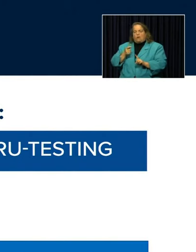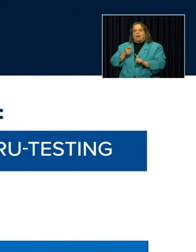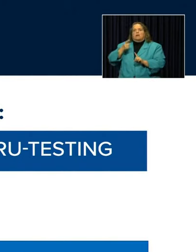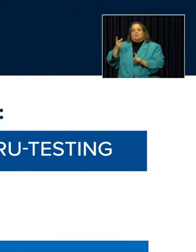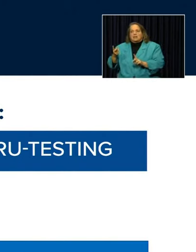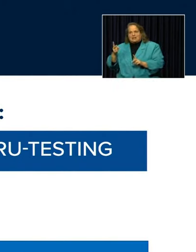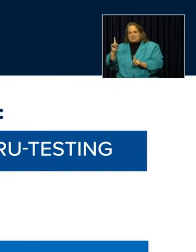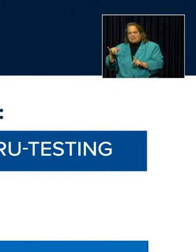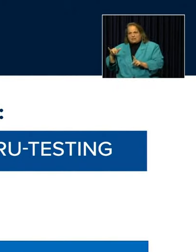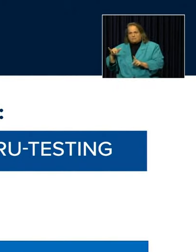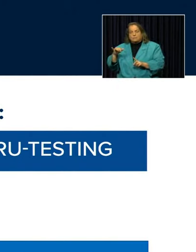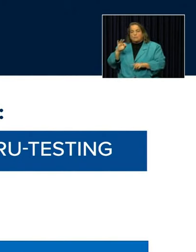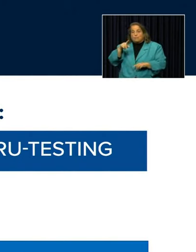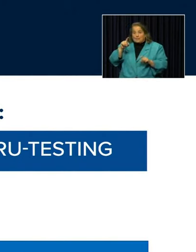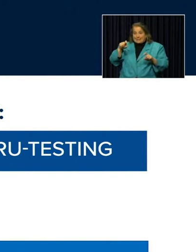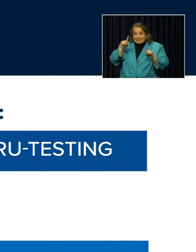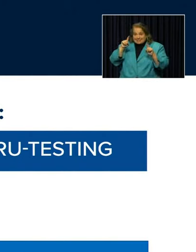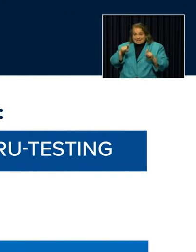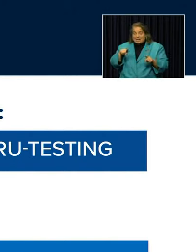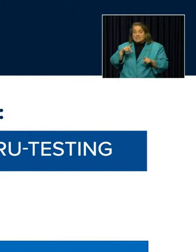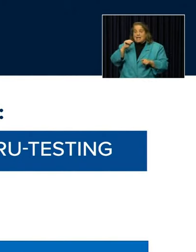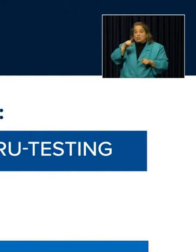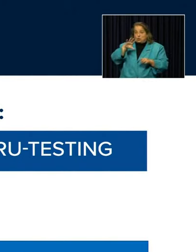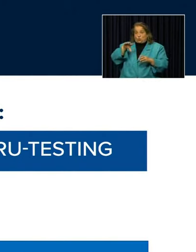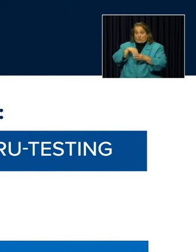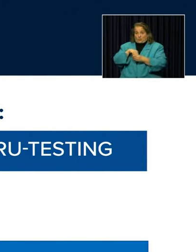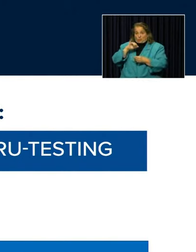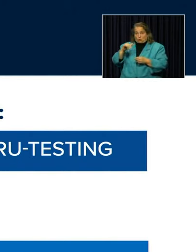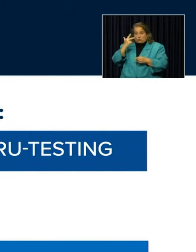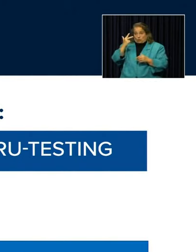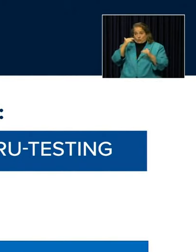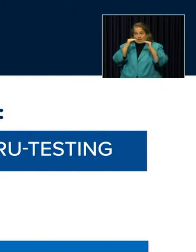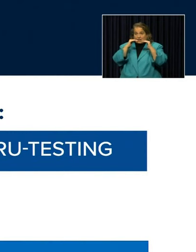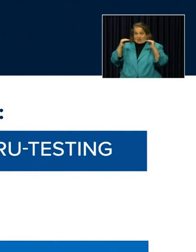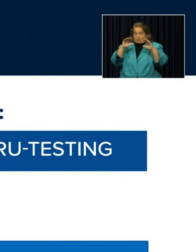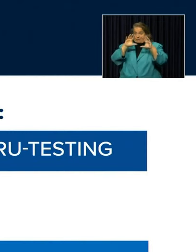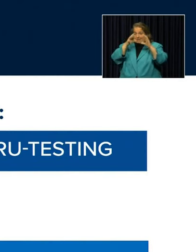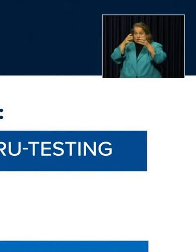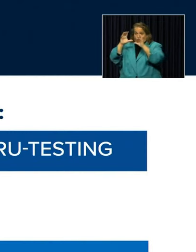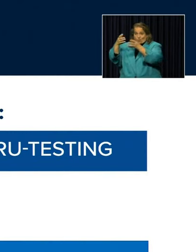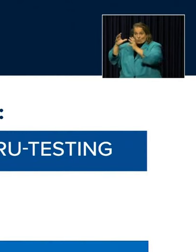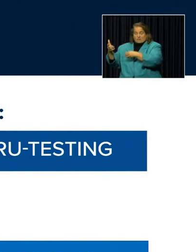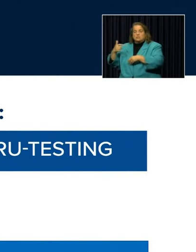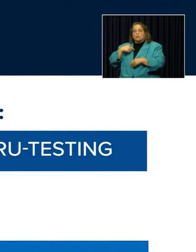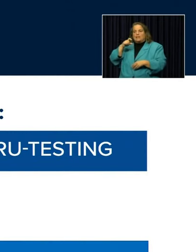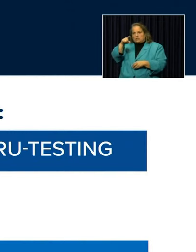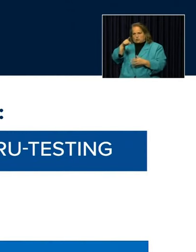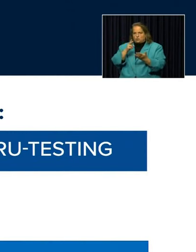SYMPTOMS THEY HAVE DEFINED ARE FEVER PLUS COUGH, SHORTNESS OF BREATH. SO FEVER PLUS COUGH AND/OR